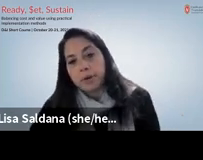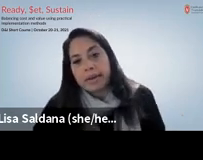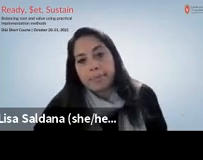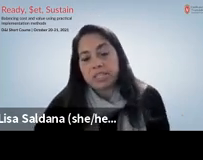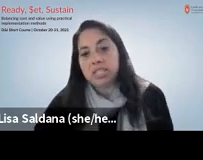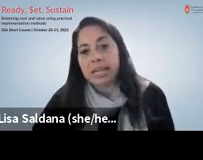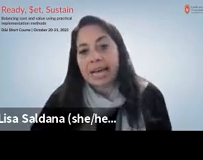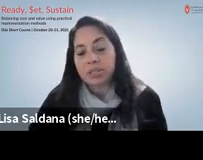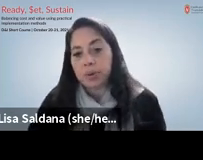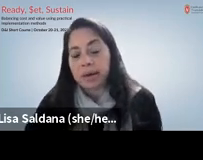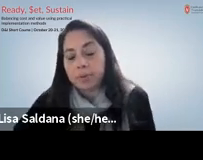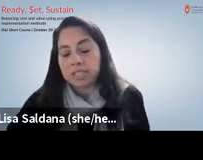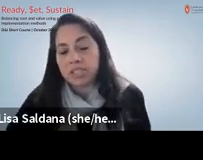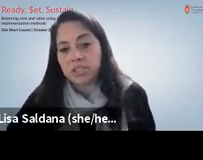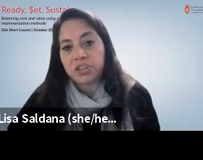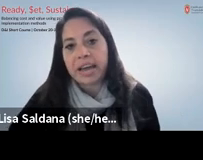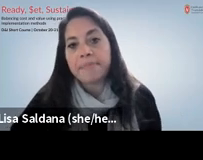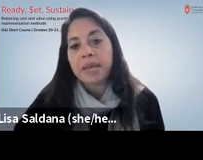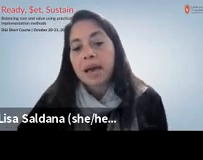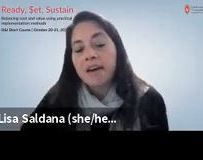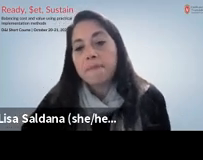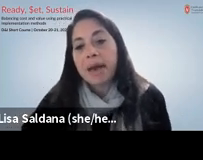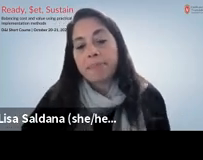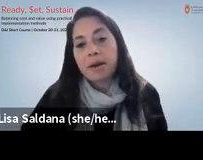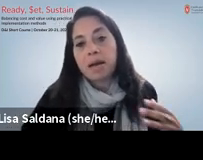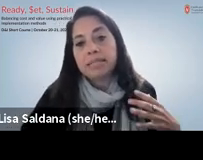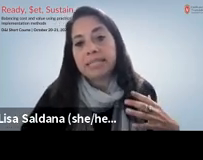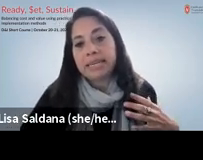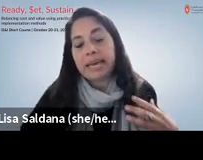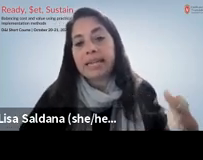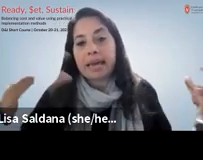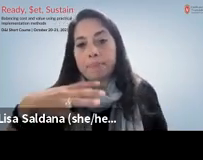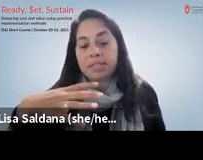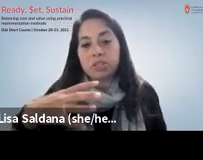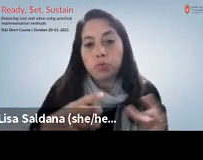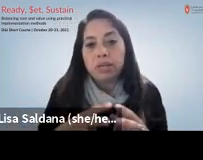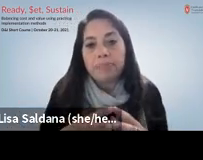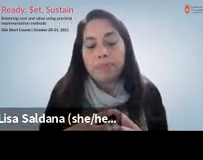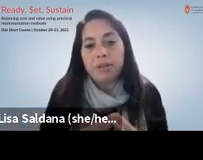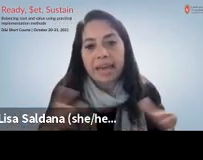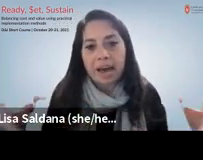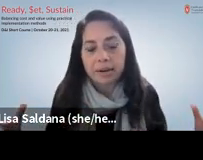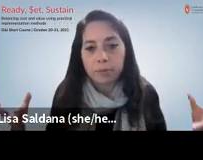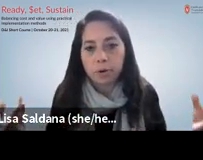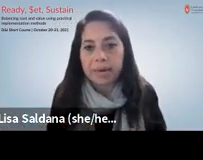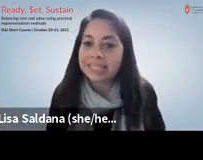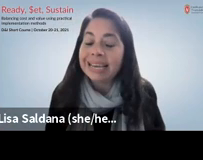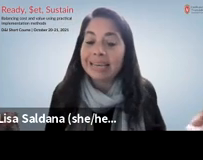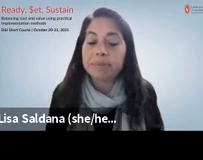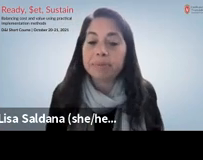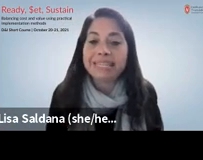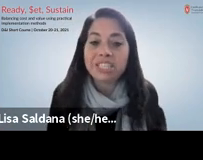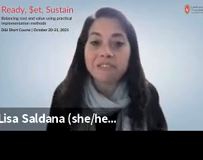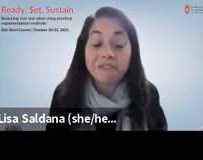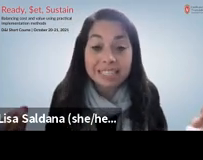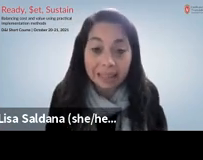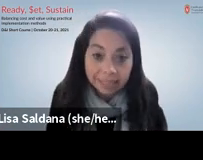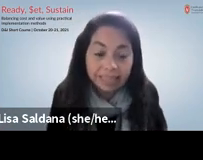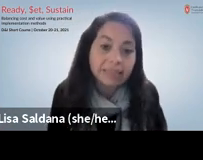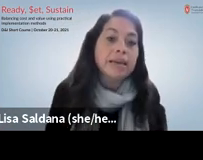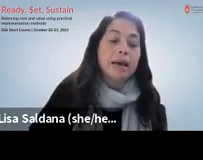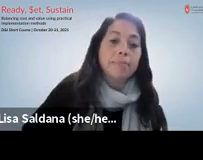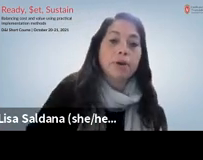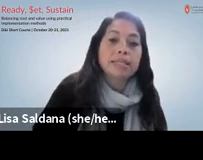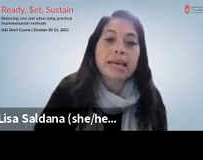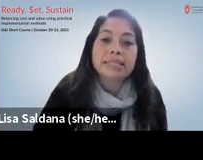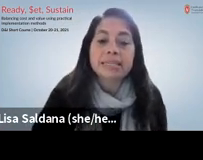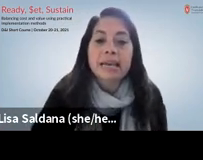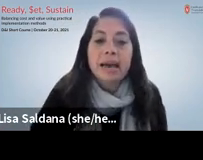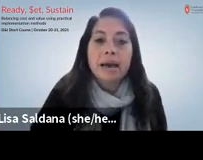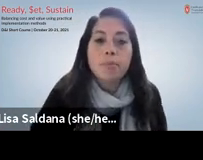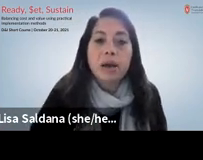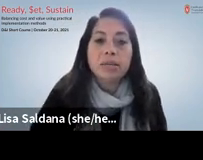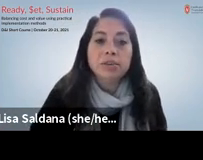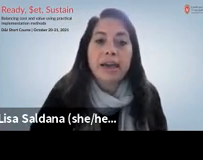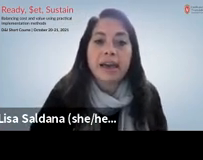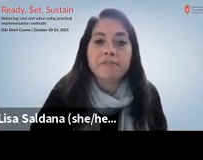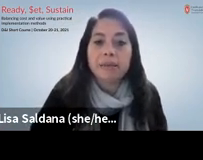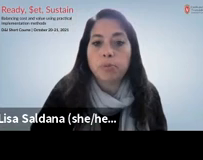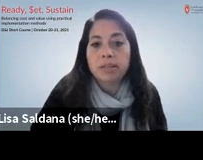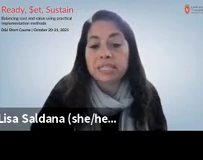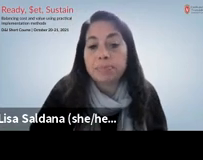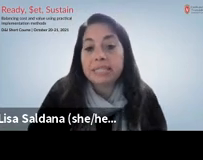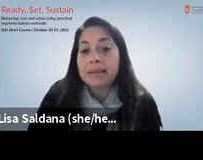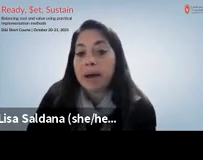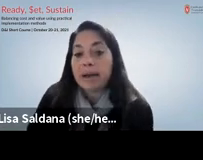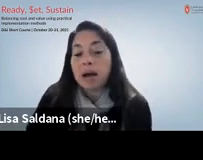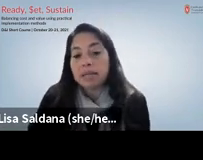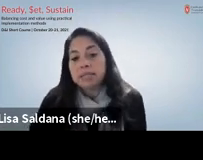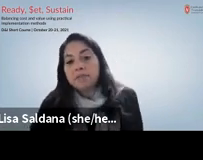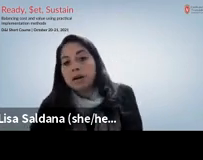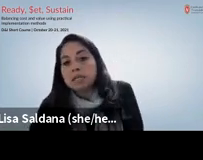Lisa Saldana (she/her/hers): Greg mentioned last or just yesterday of mapping on sick an episode to really build out a robust implementation fidelity process, and we also have some work that's been done by colleagues of ours.